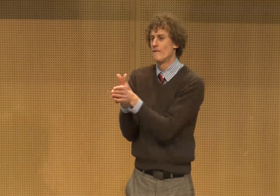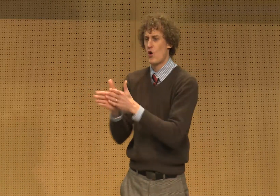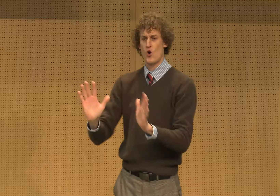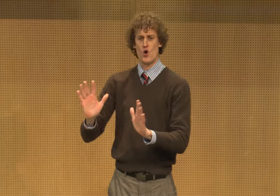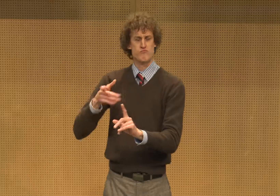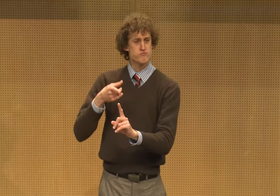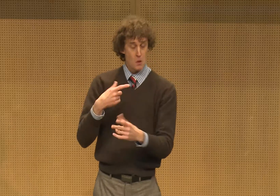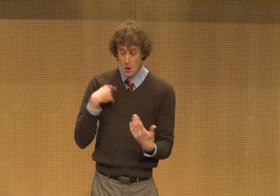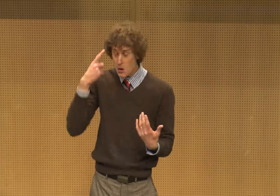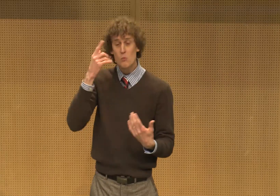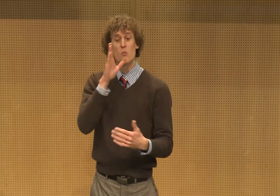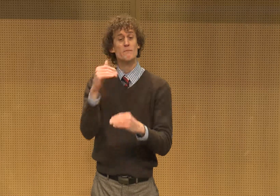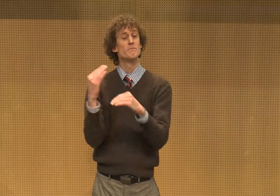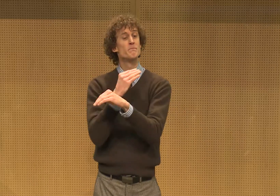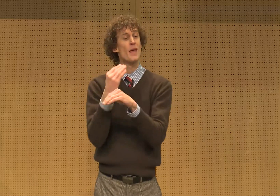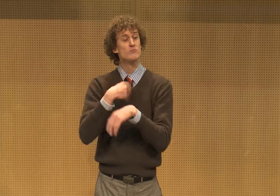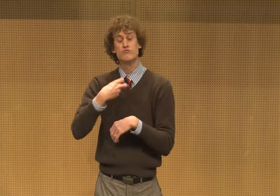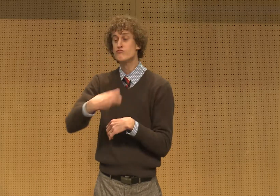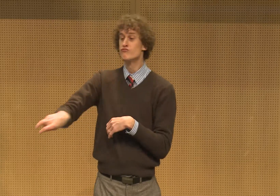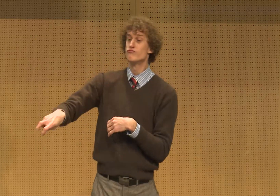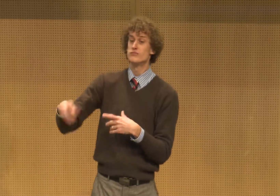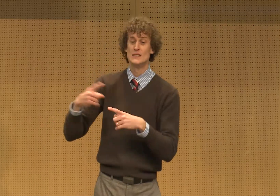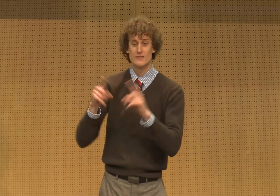I didn't want to really get deep into the technology